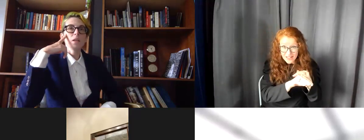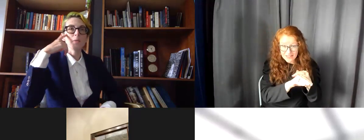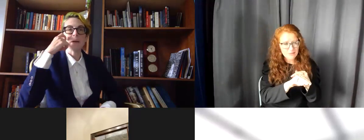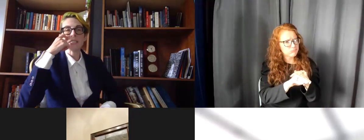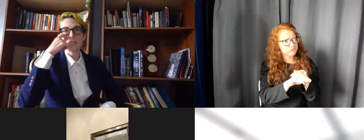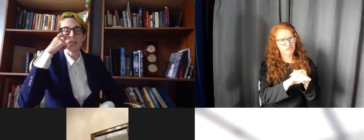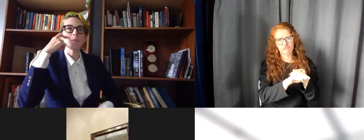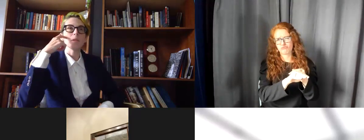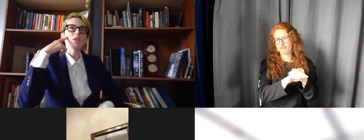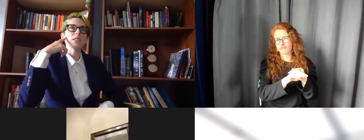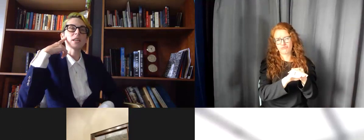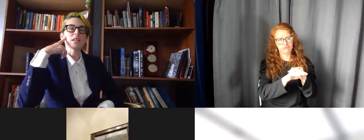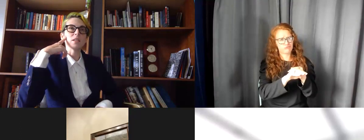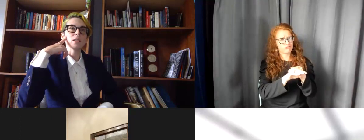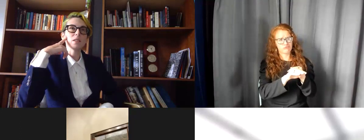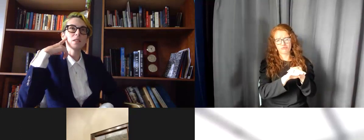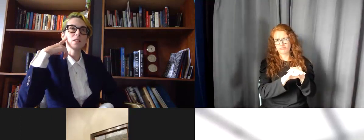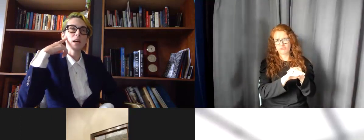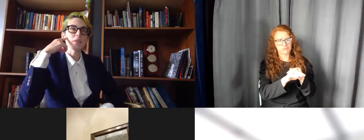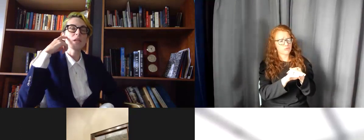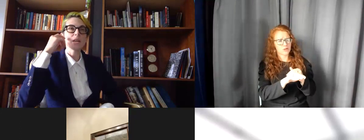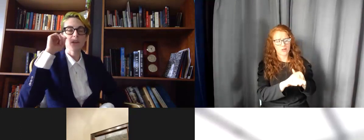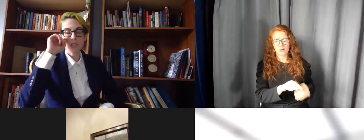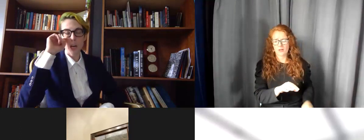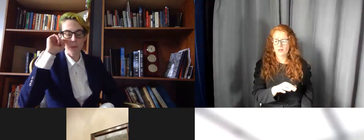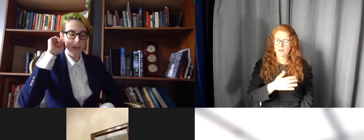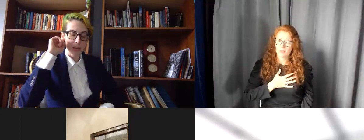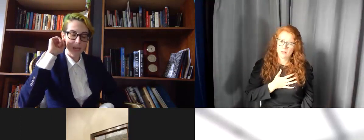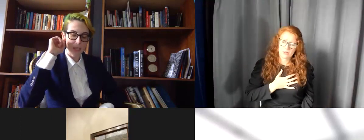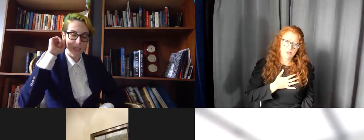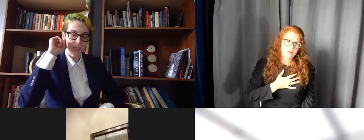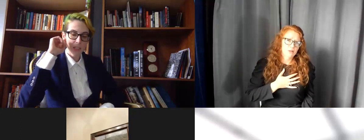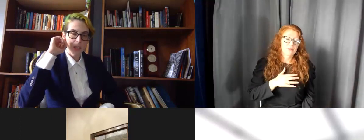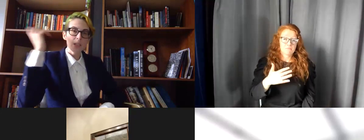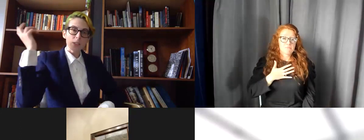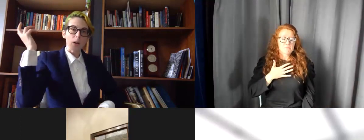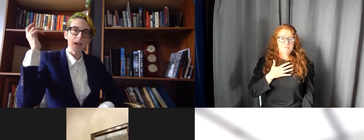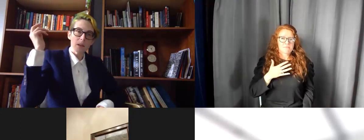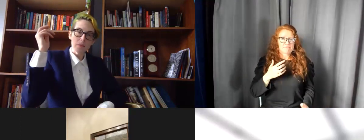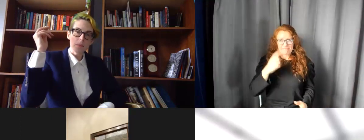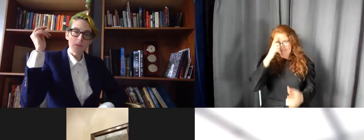Farrah Garland: The best example of this I can I can think of off. The top of my head is. So I